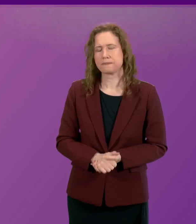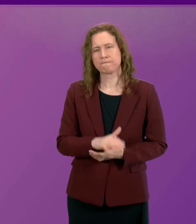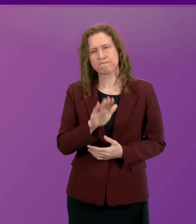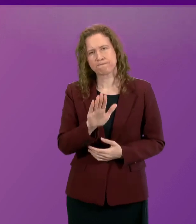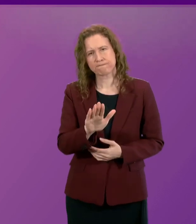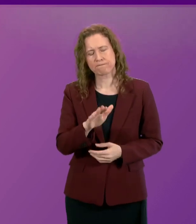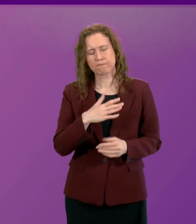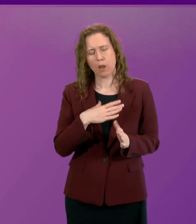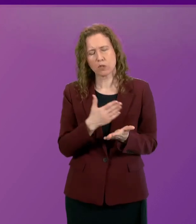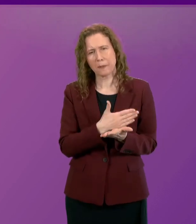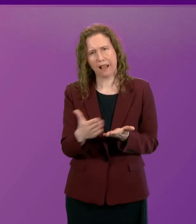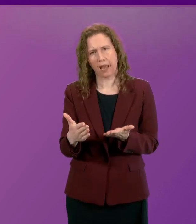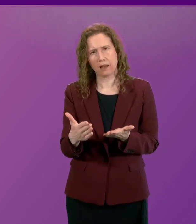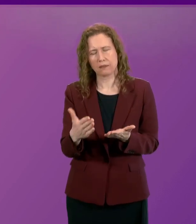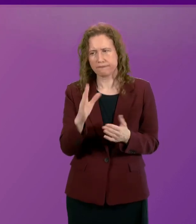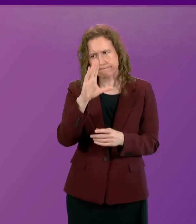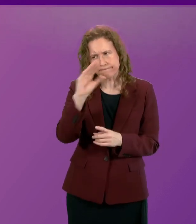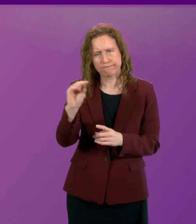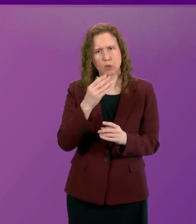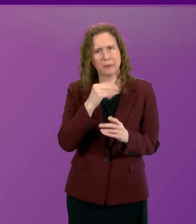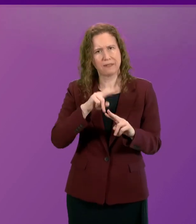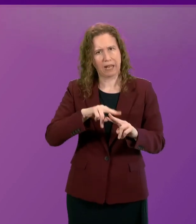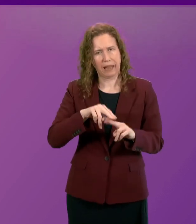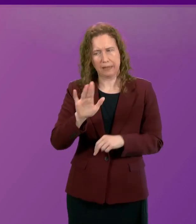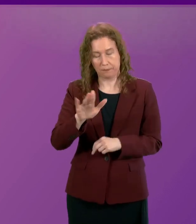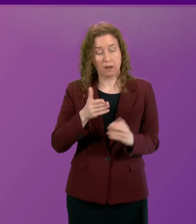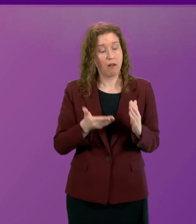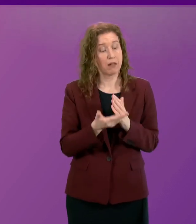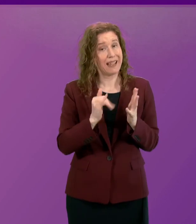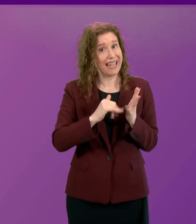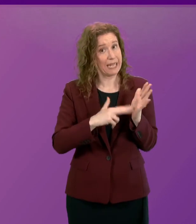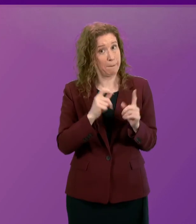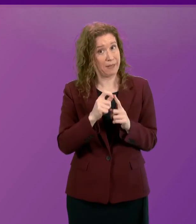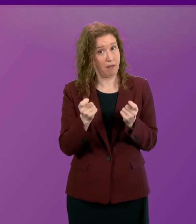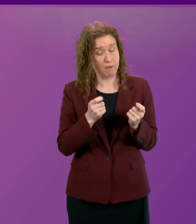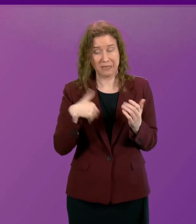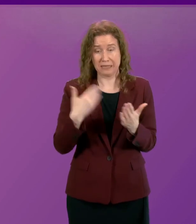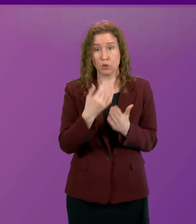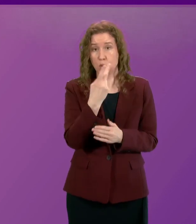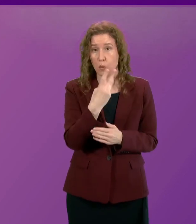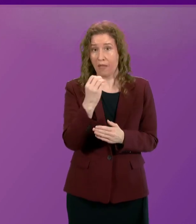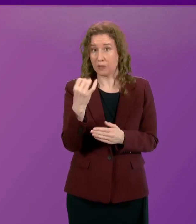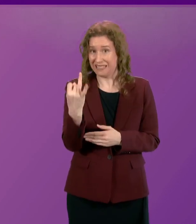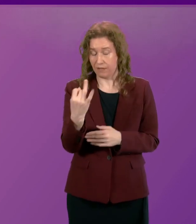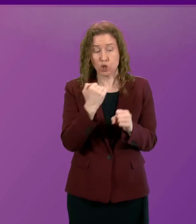I will be clear with Mr Findlay: under the SNP Government, since 2007, GDP per person in Scotland